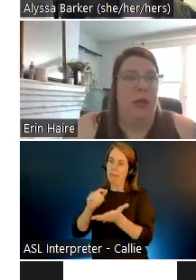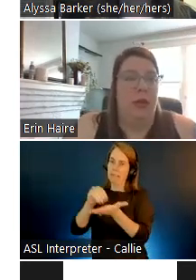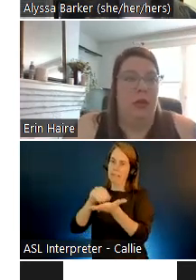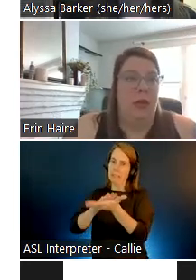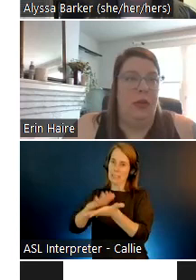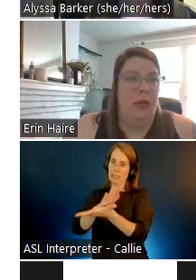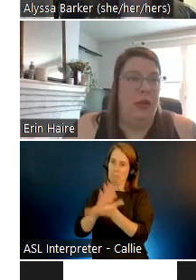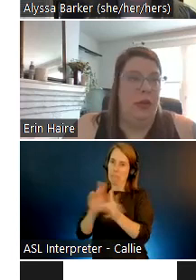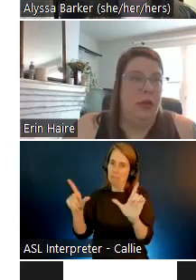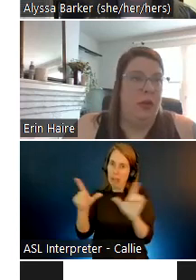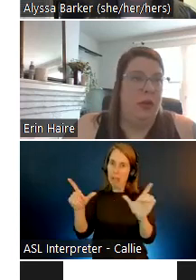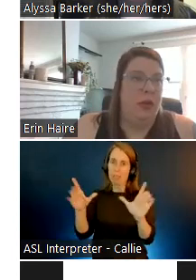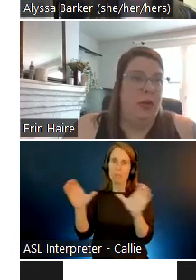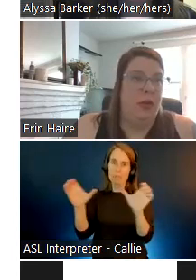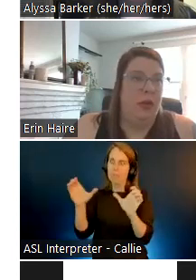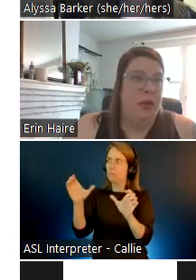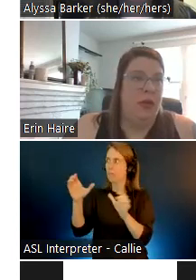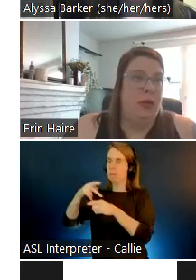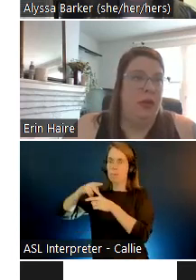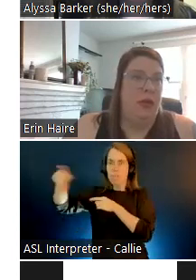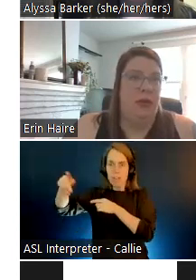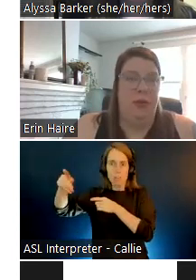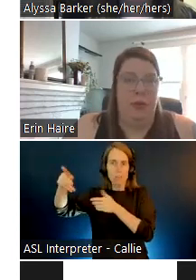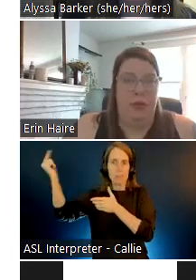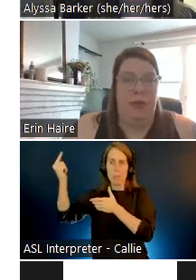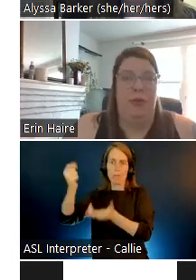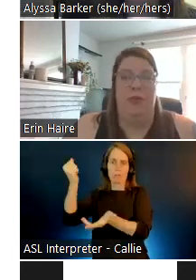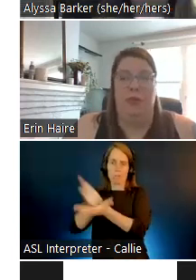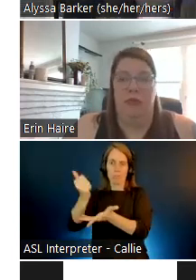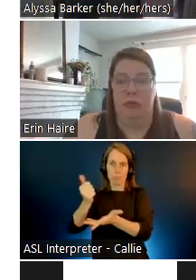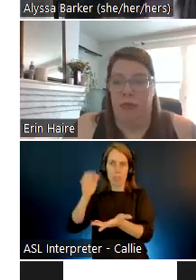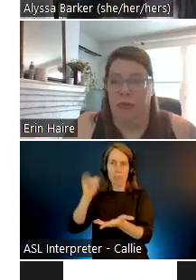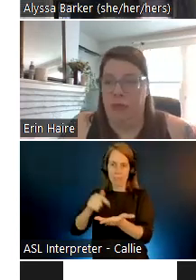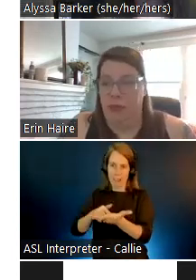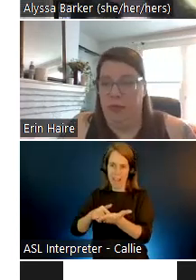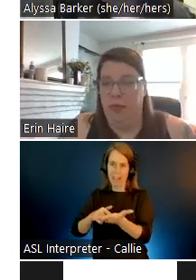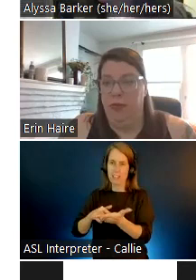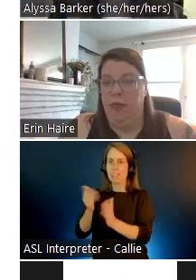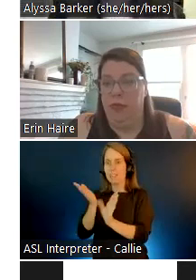a professional a counselor a psychologist a psychiatrist somebody who can confirm